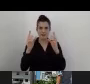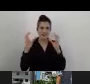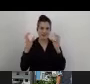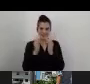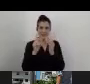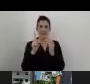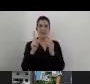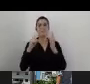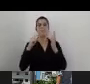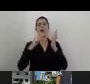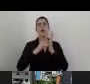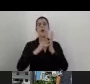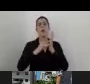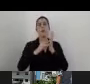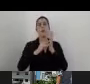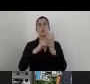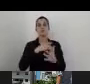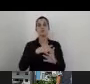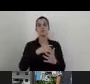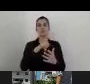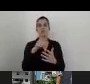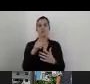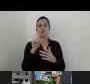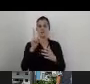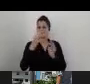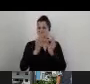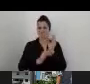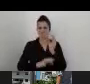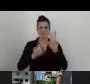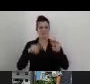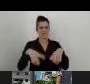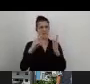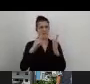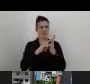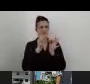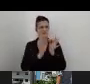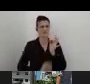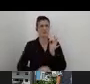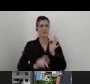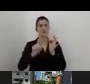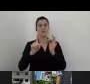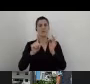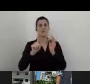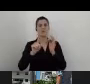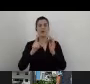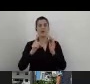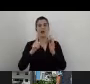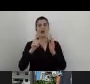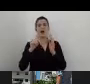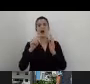it's a very detailed one. Their building code, I have to say is very impressive.